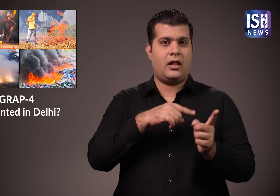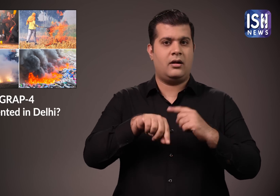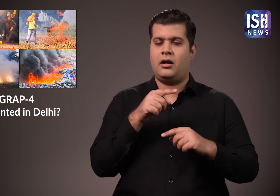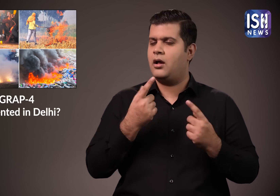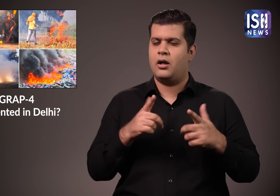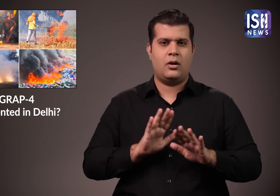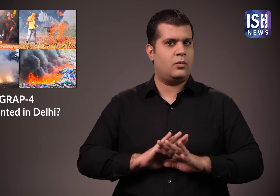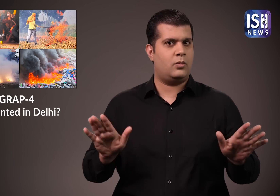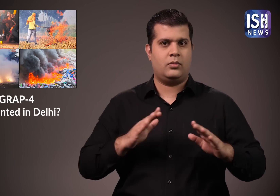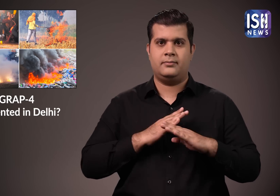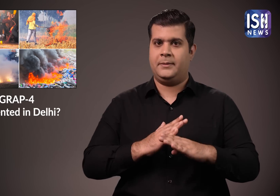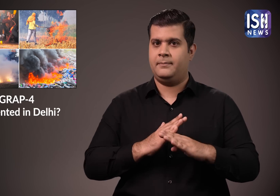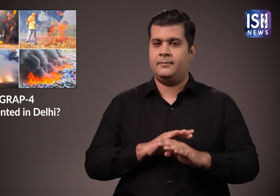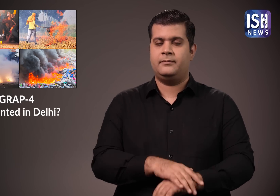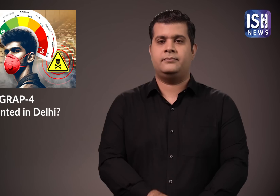It is not allowed in Delhi.